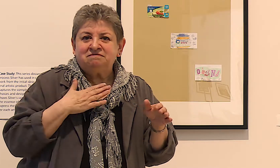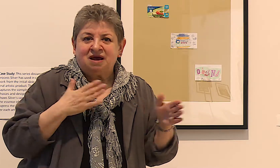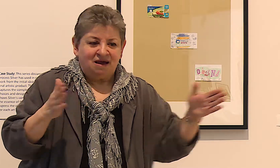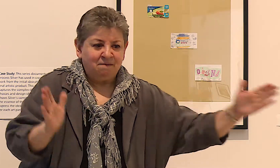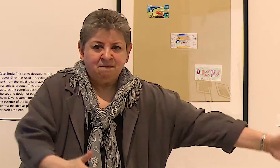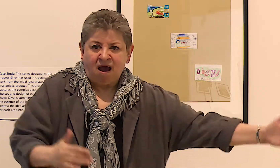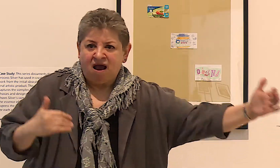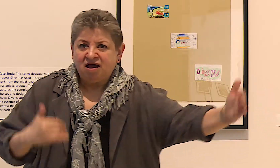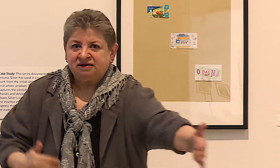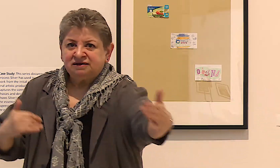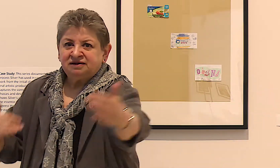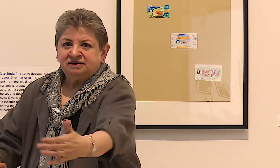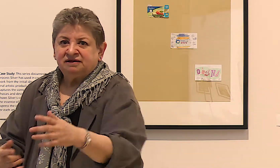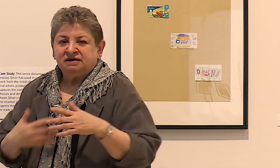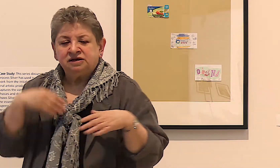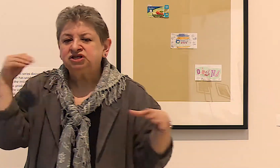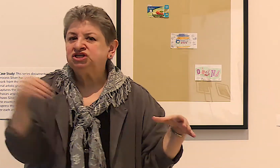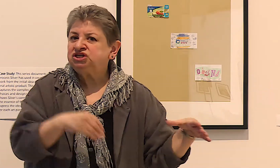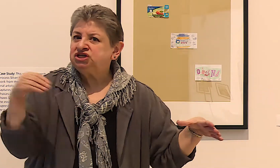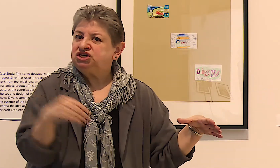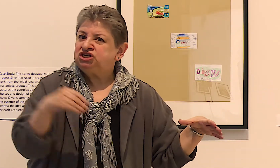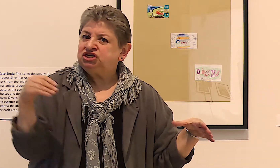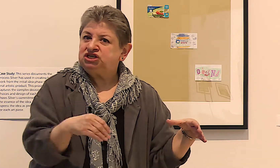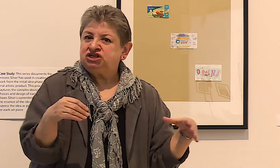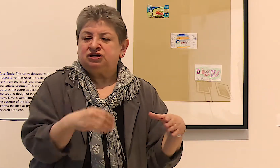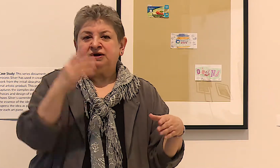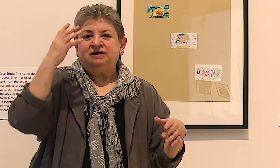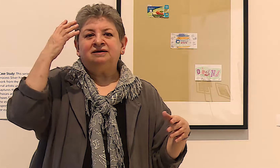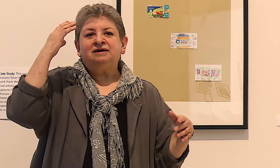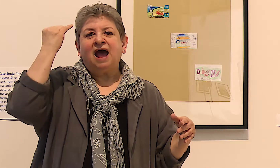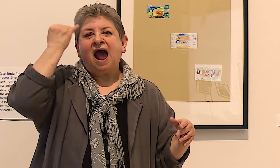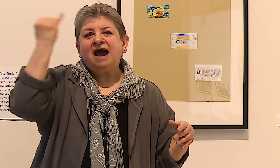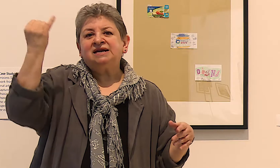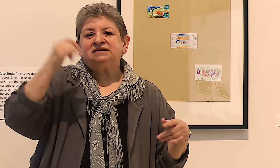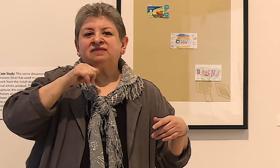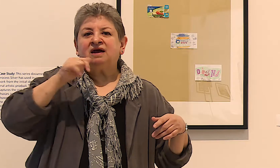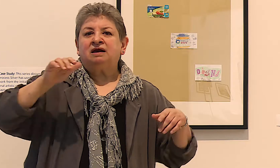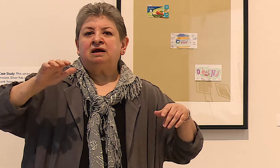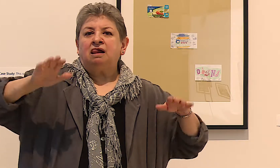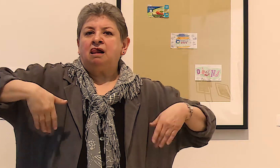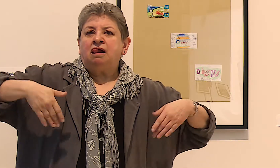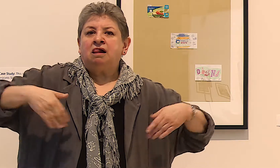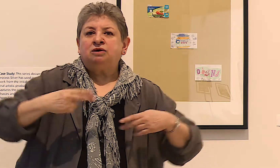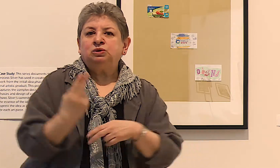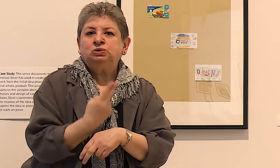I mentioned I took a lot of different ideas that I hadn't created art about quite yet